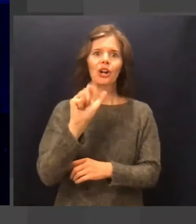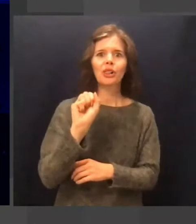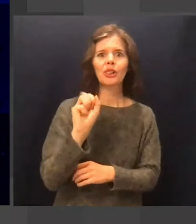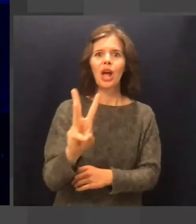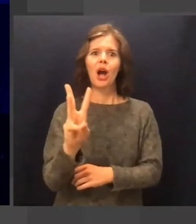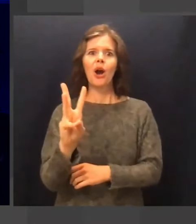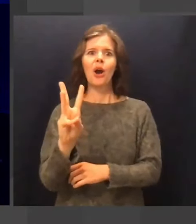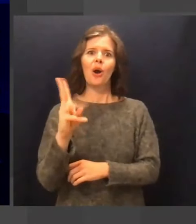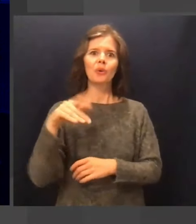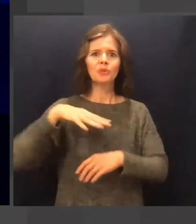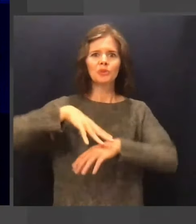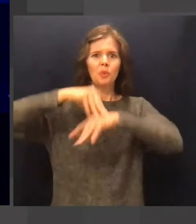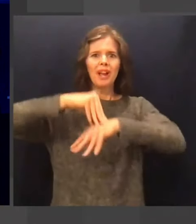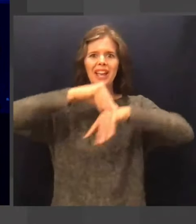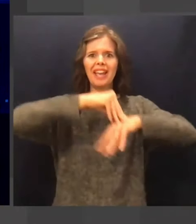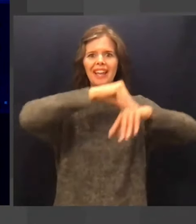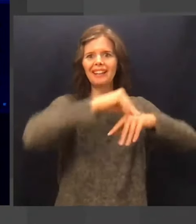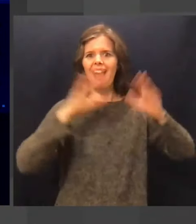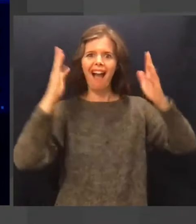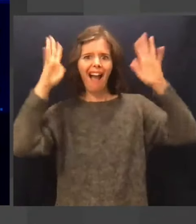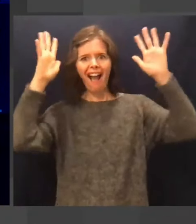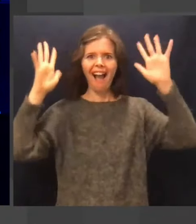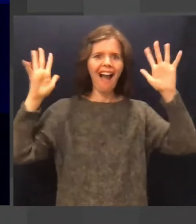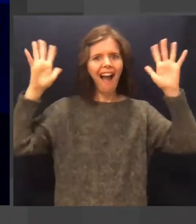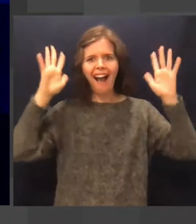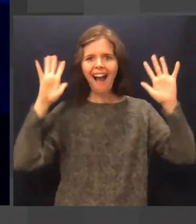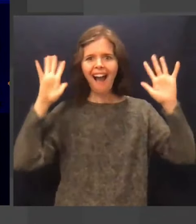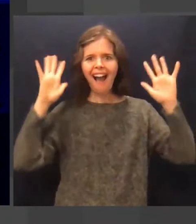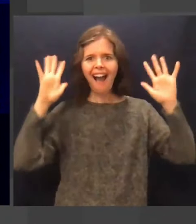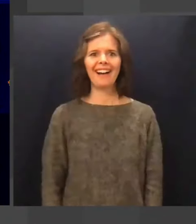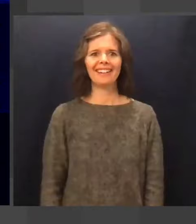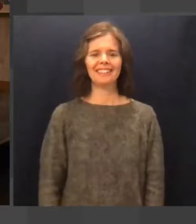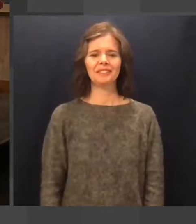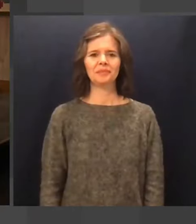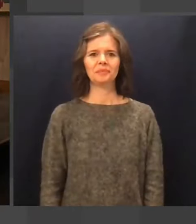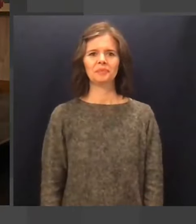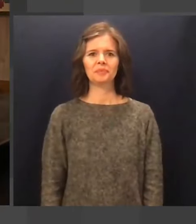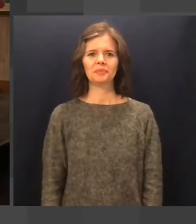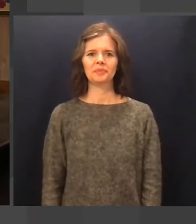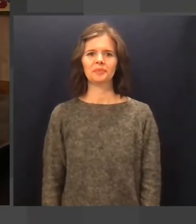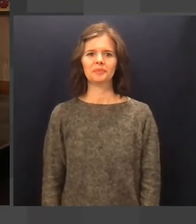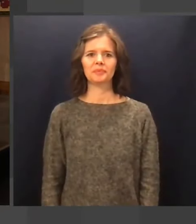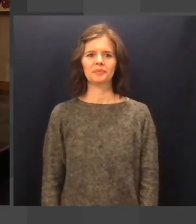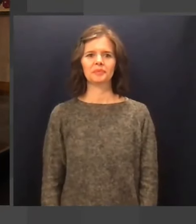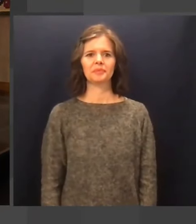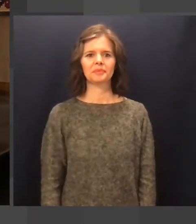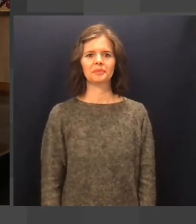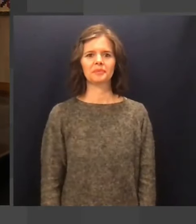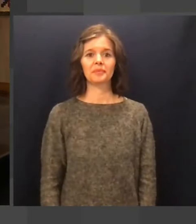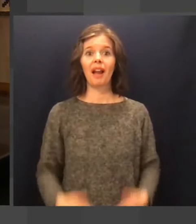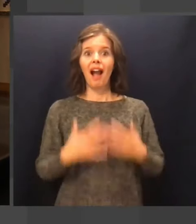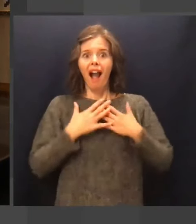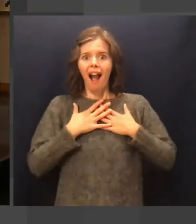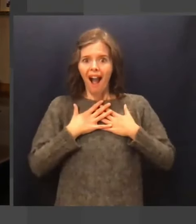IT'S THE GLOW SQUID!